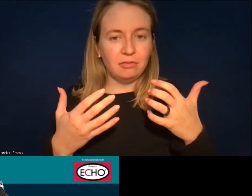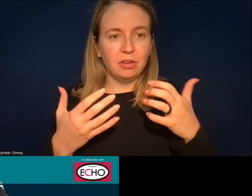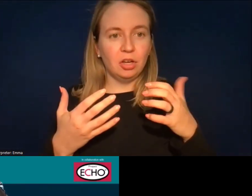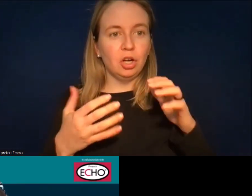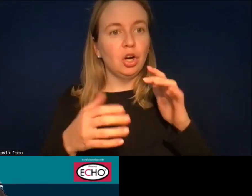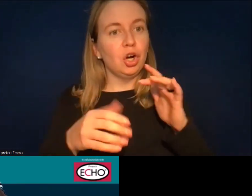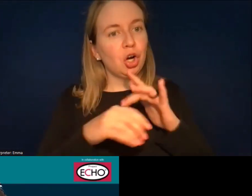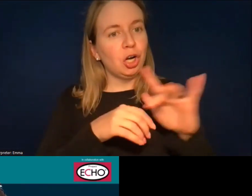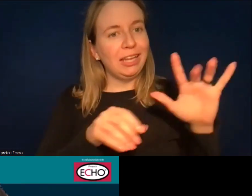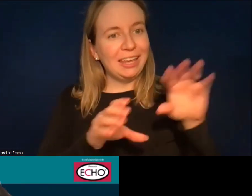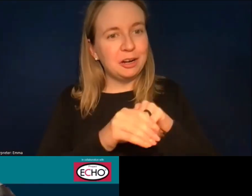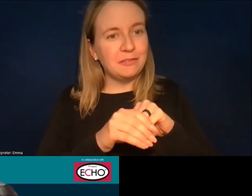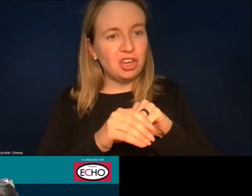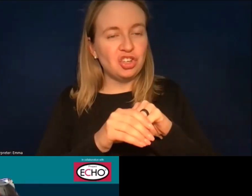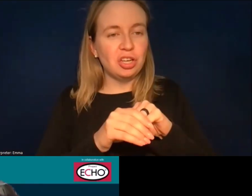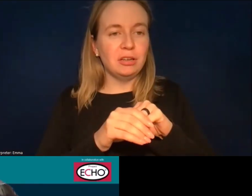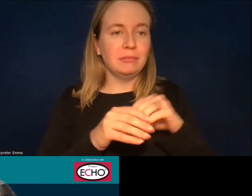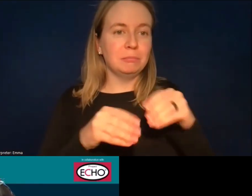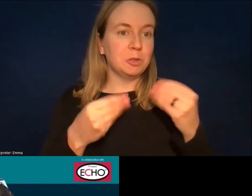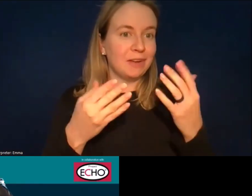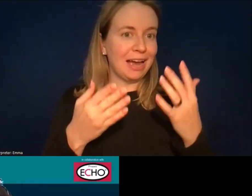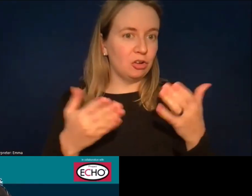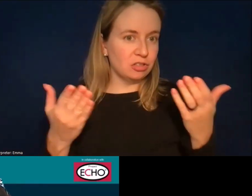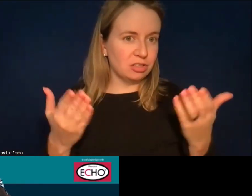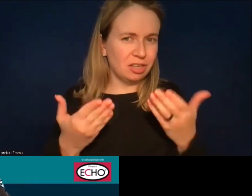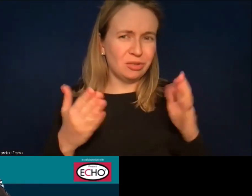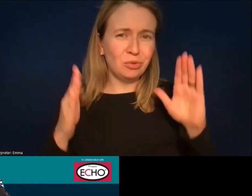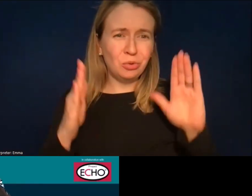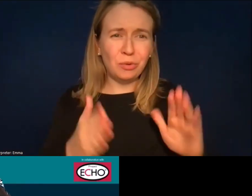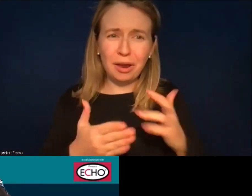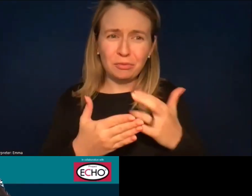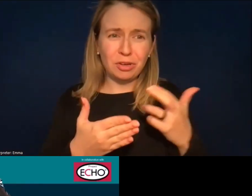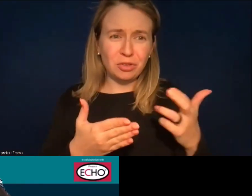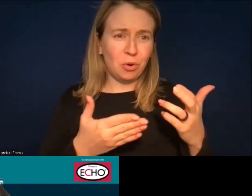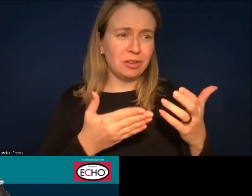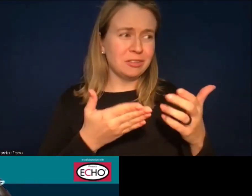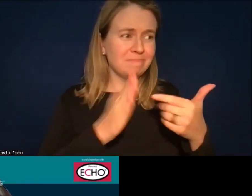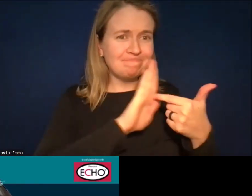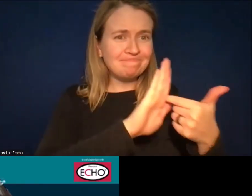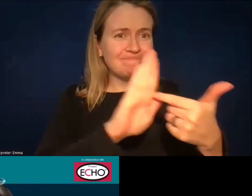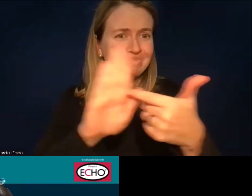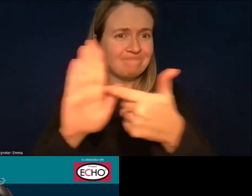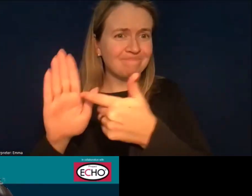this call, and what a great resource to be able to take out the families with challenging behaviors. Because I know some